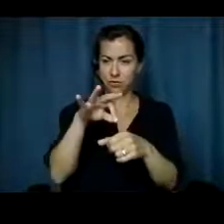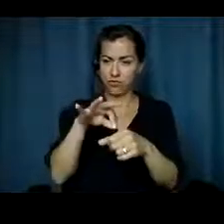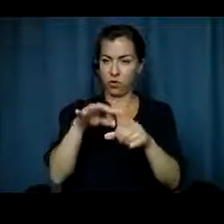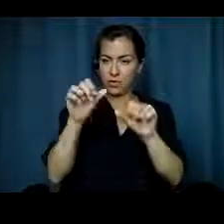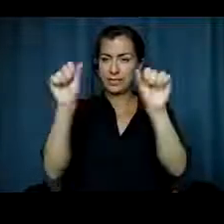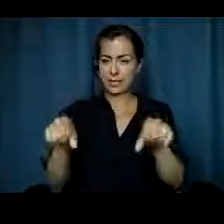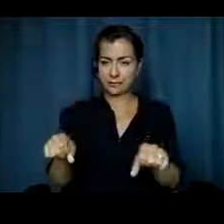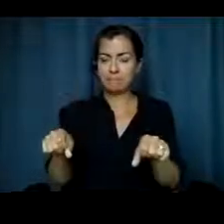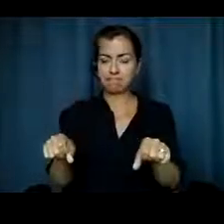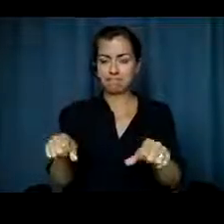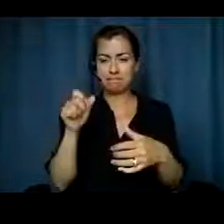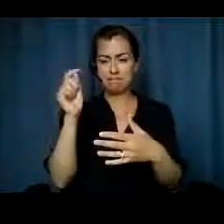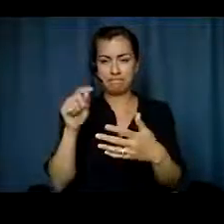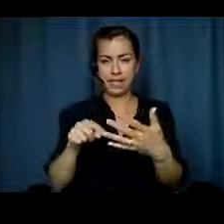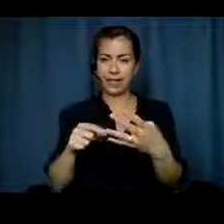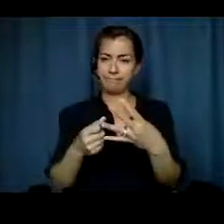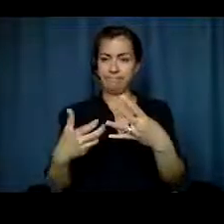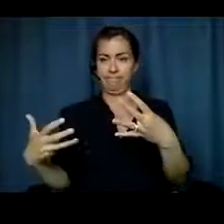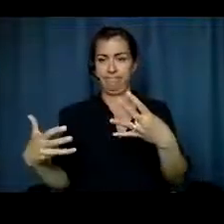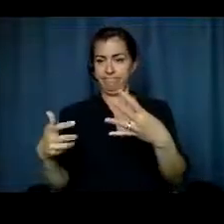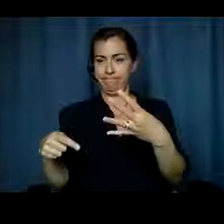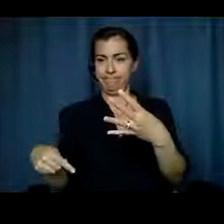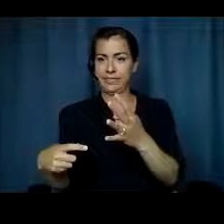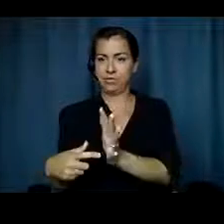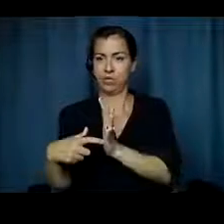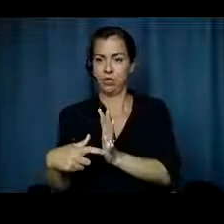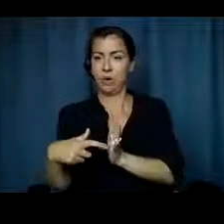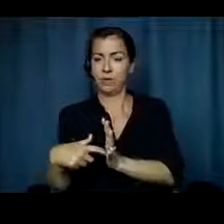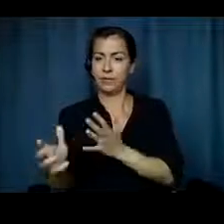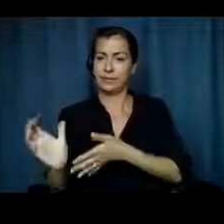because of low vision for instance, they can get a large print form.